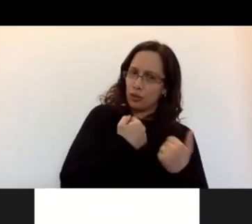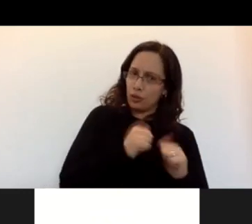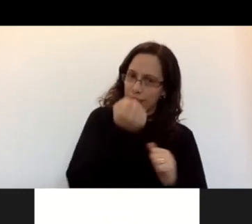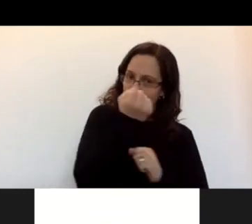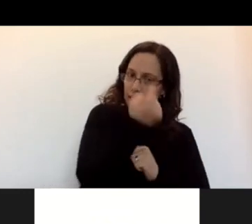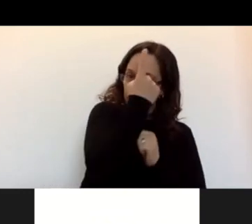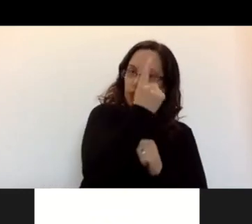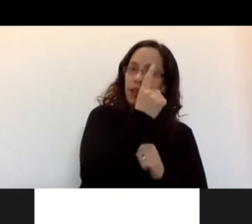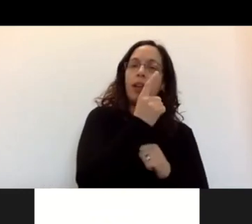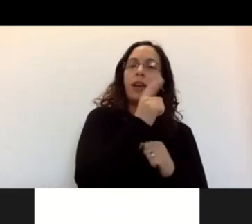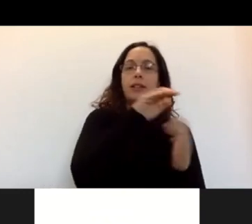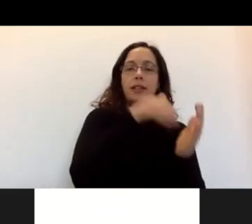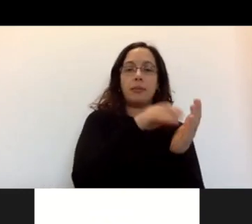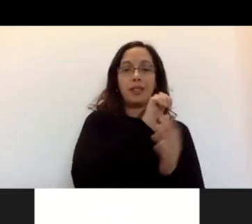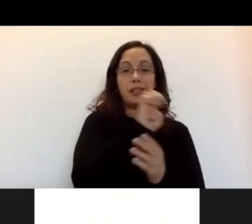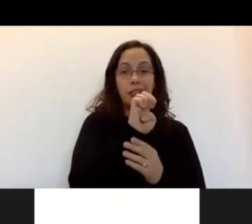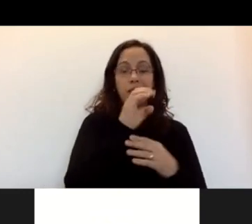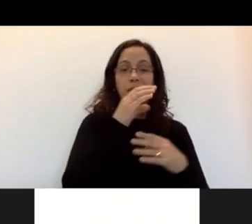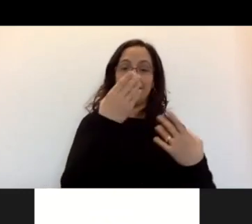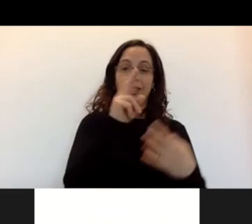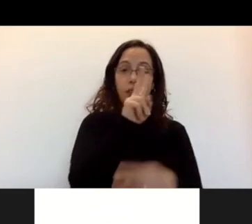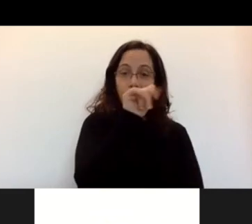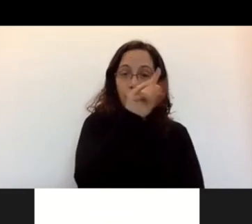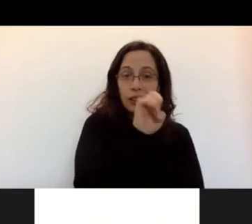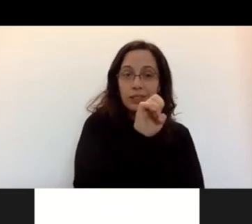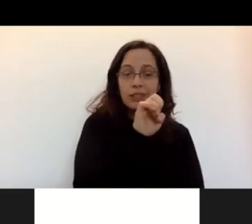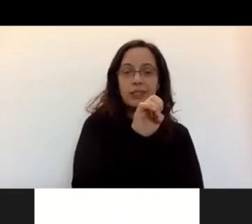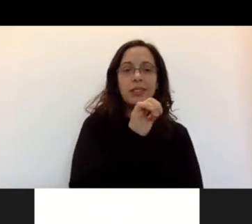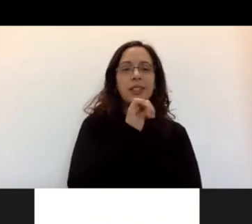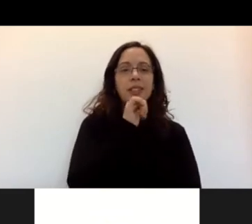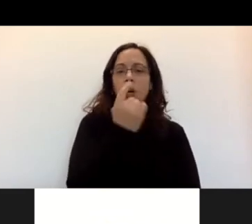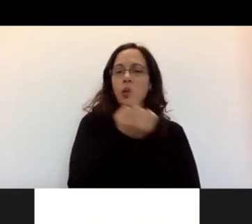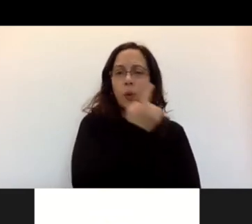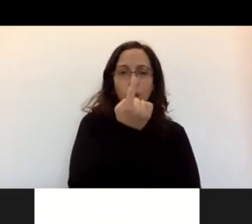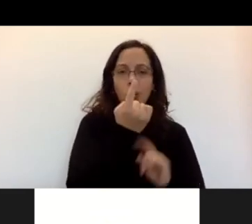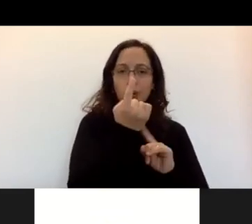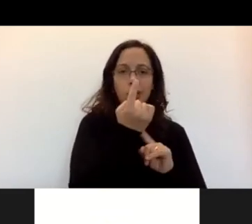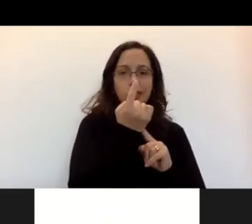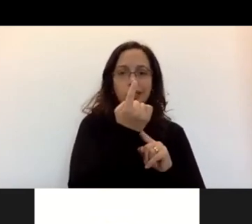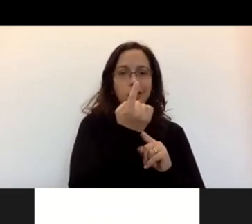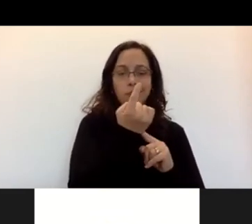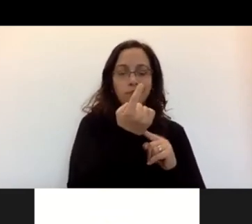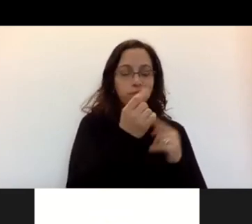and particular and maybe even cultural which is an argument that we have heard many many times